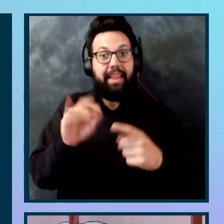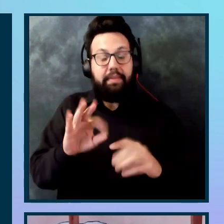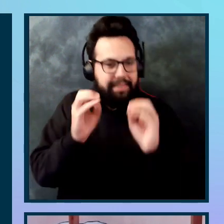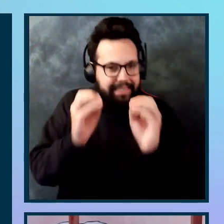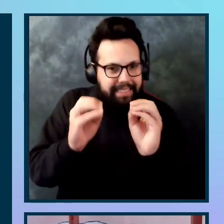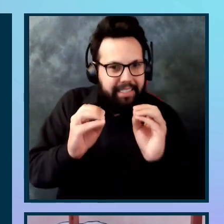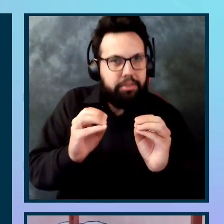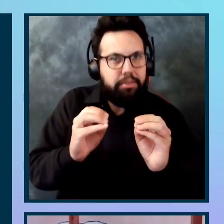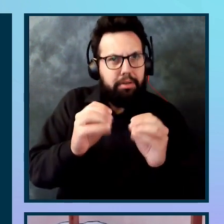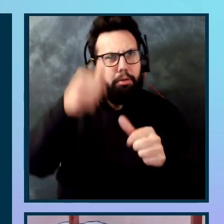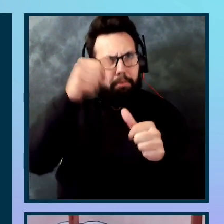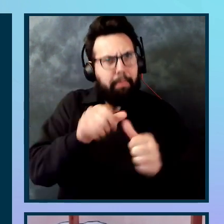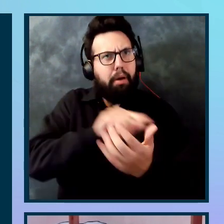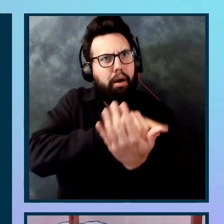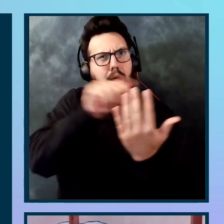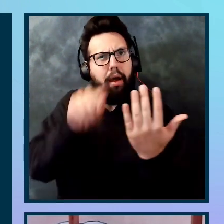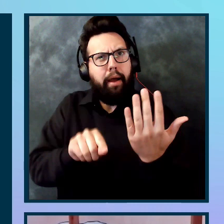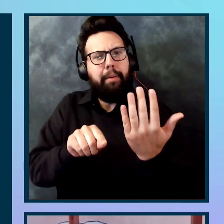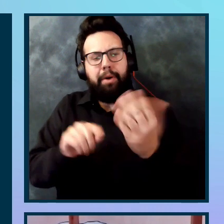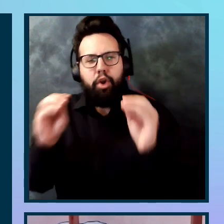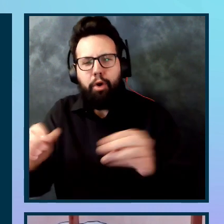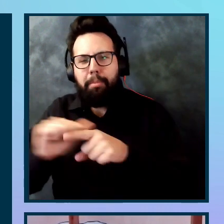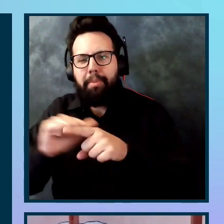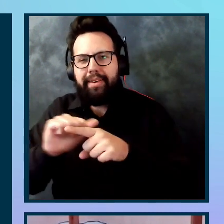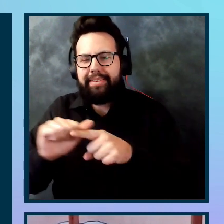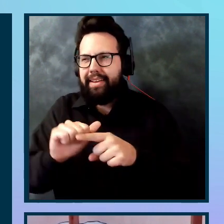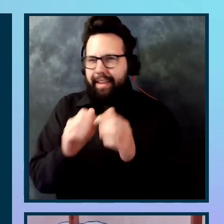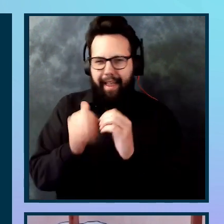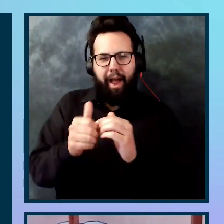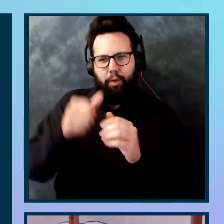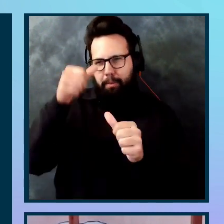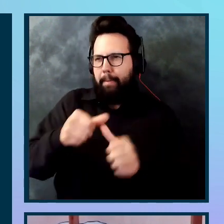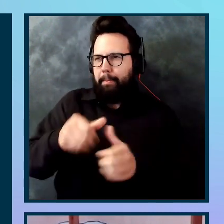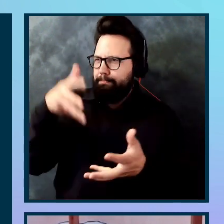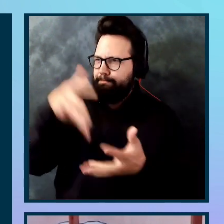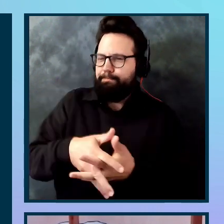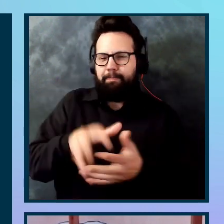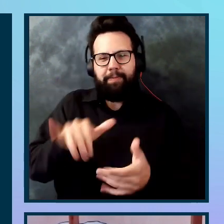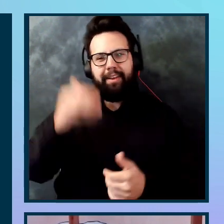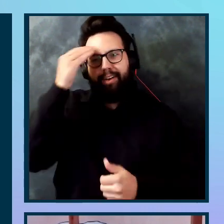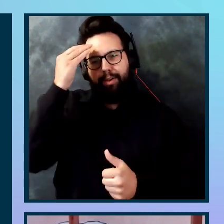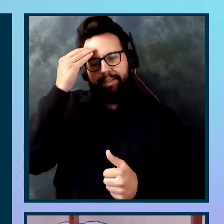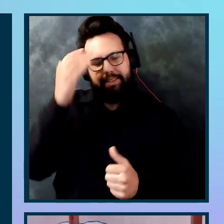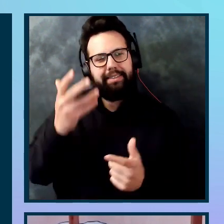so education is definitely a fundamental aspect